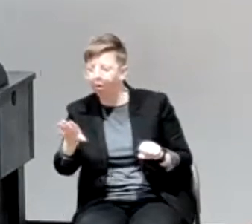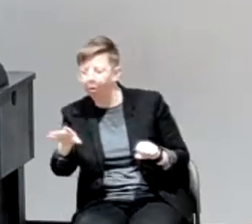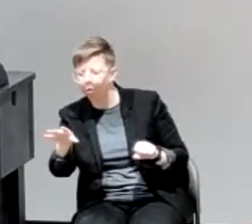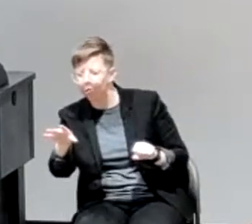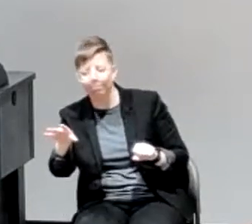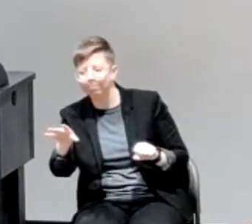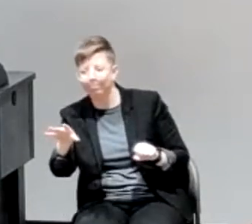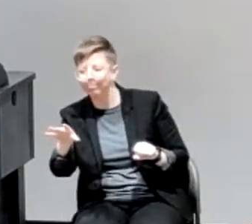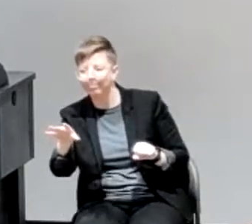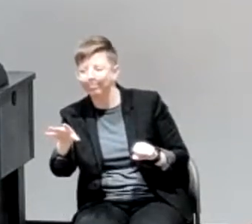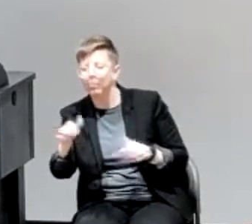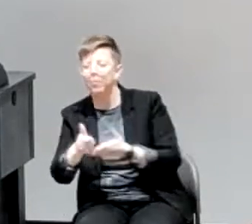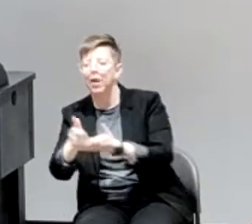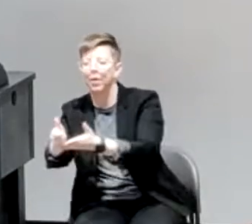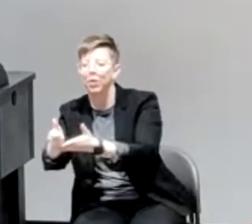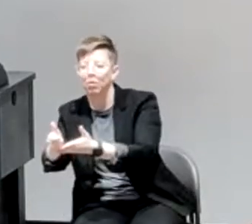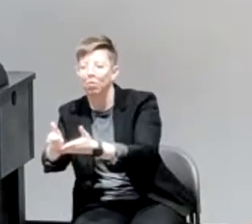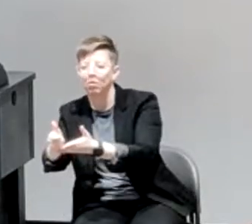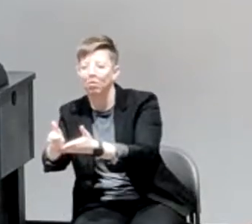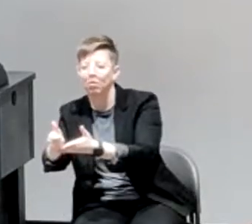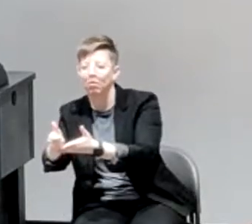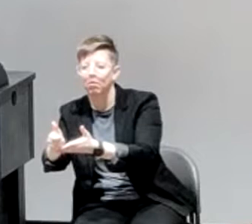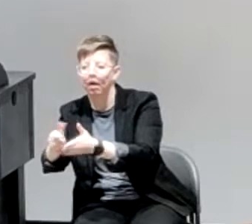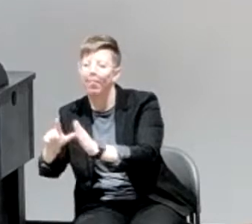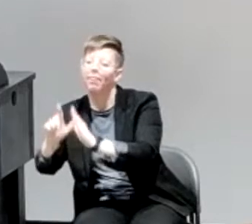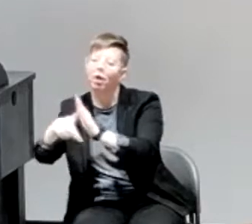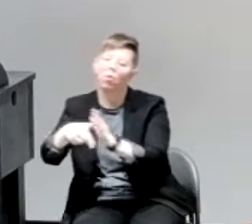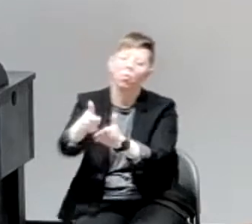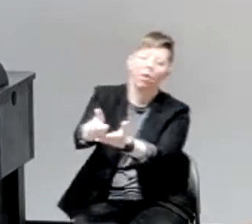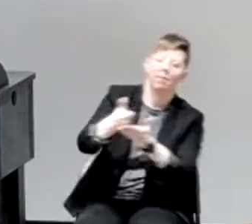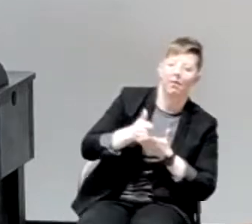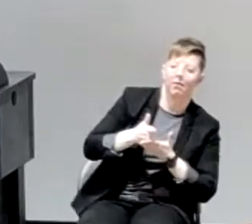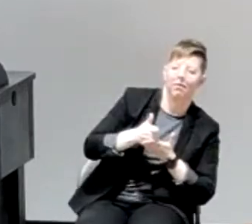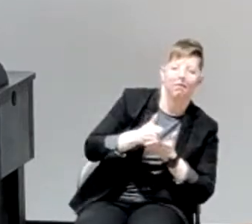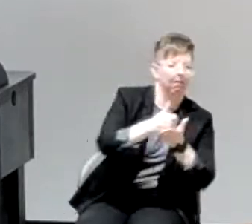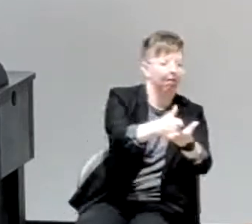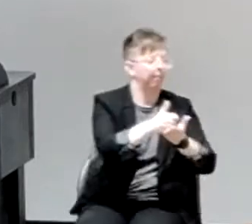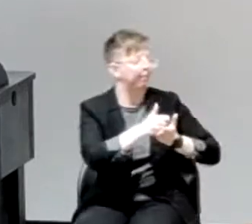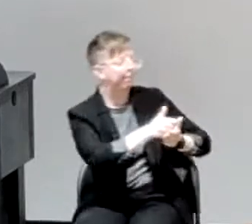In our social circles, in our sin city tuitions, in our enterprises and in our state, and